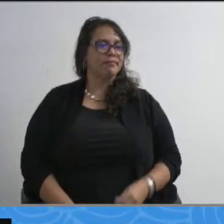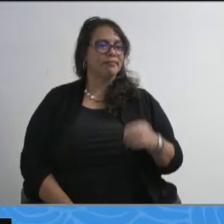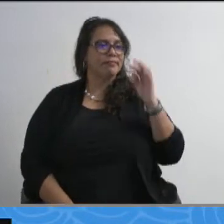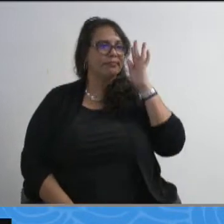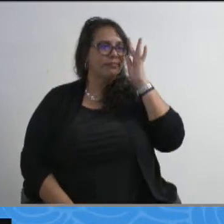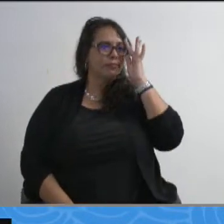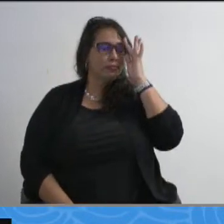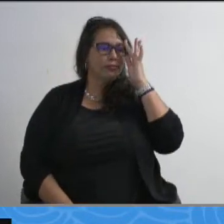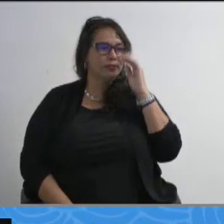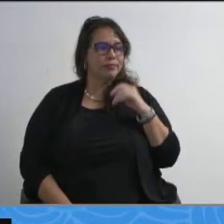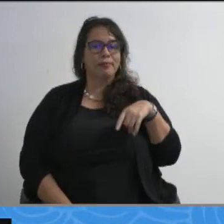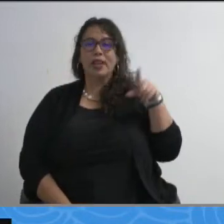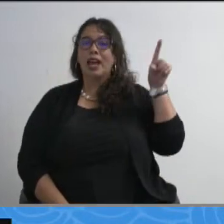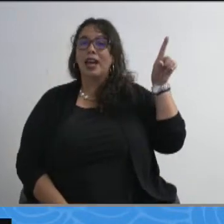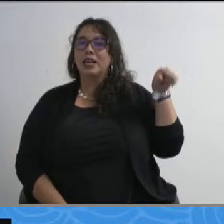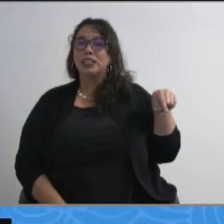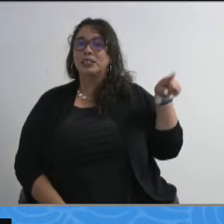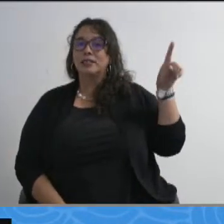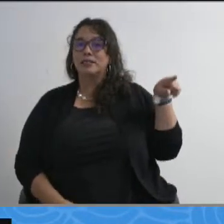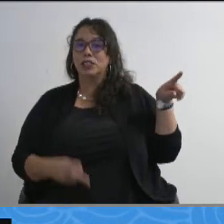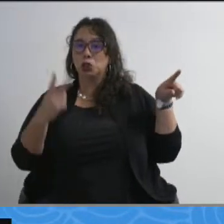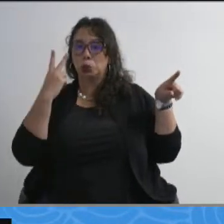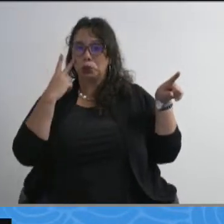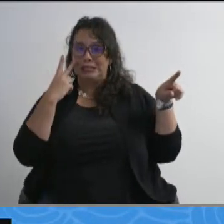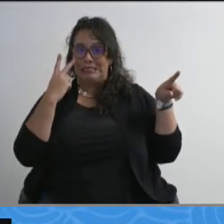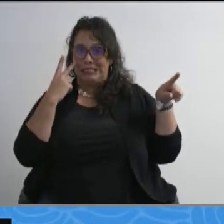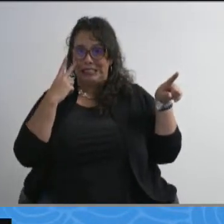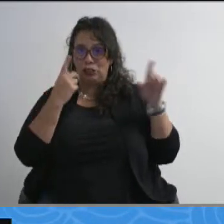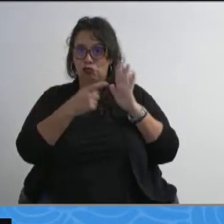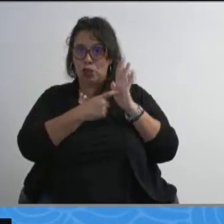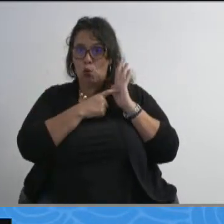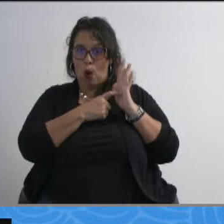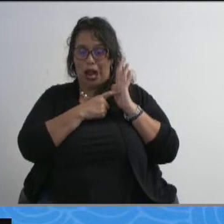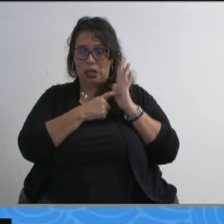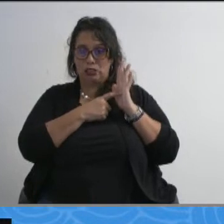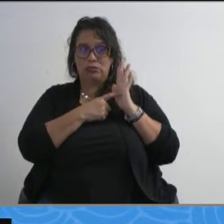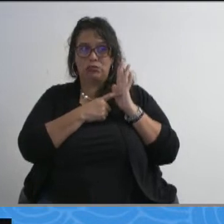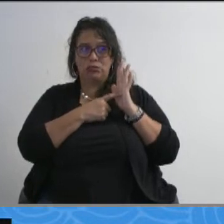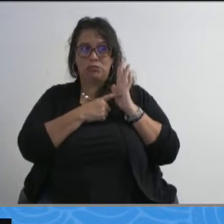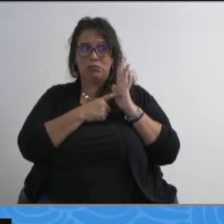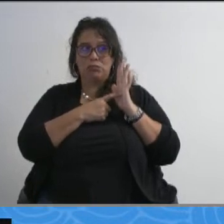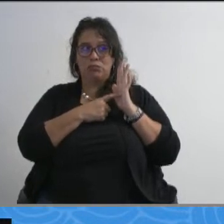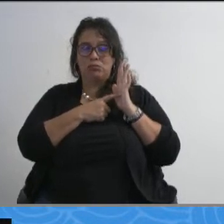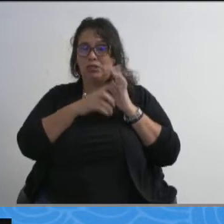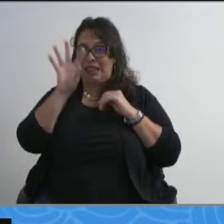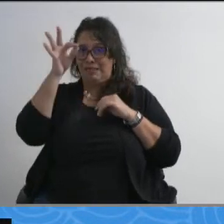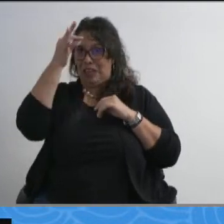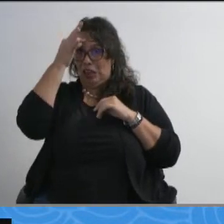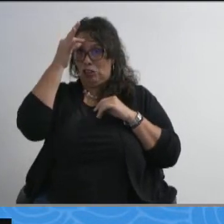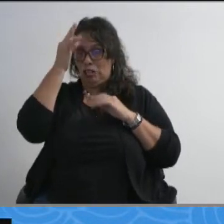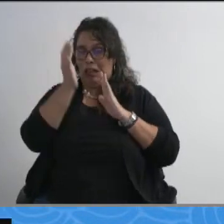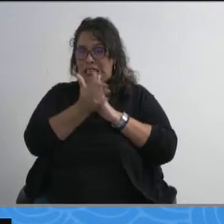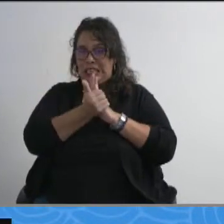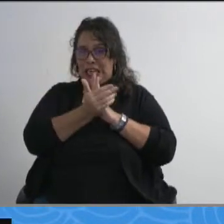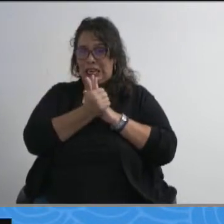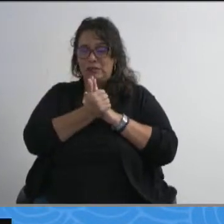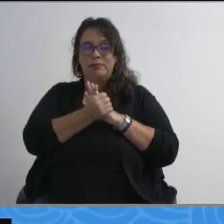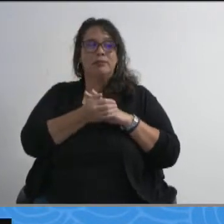So, these are the required items of the LCAP Federal Addendum. There are narratives for each of the areas